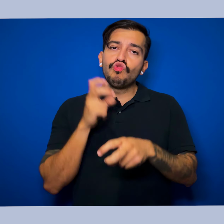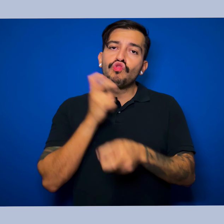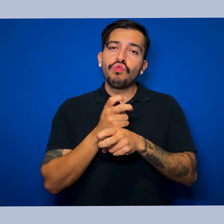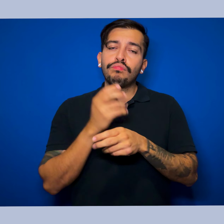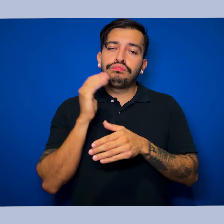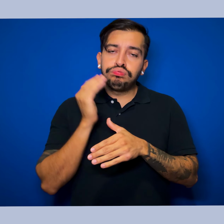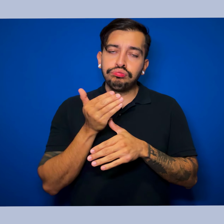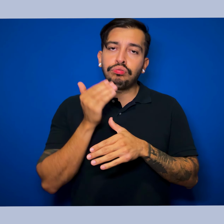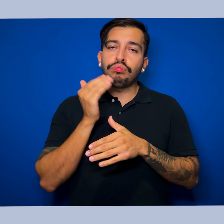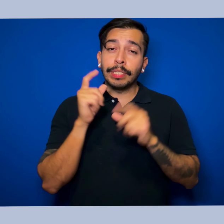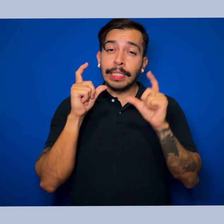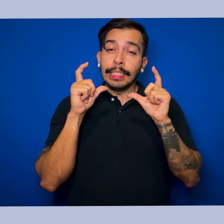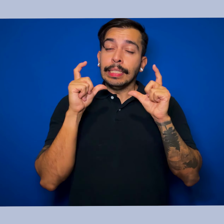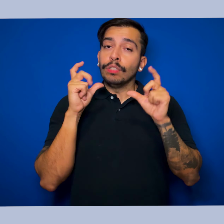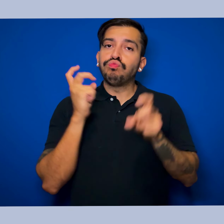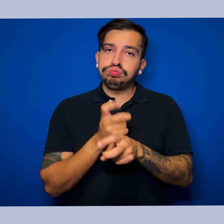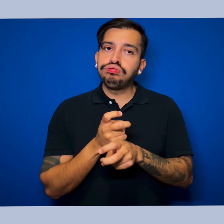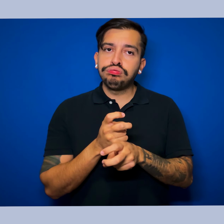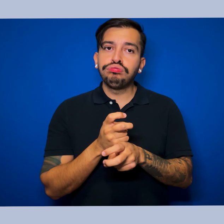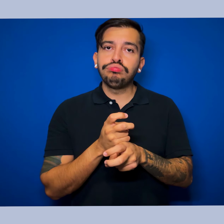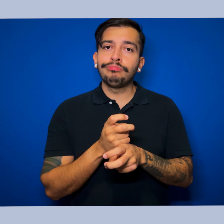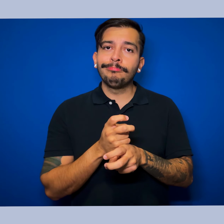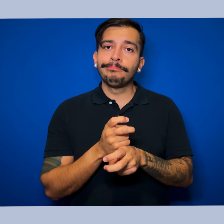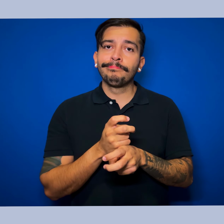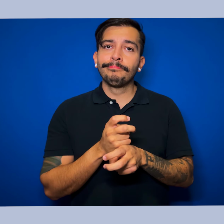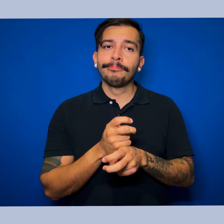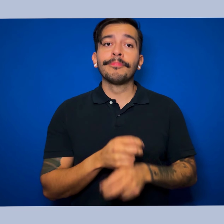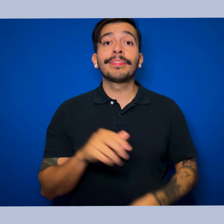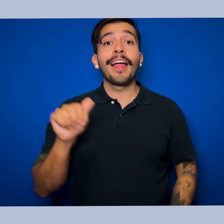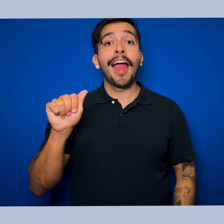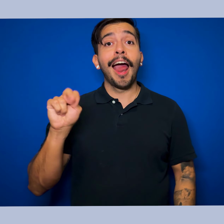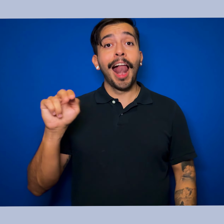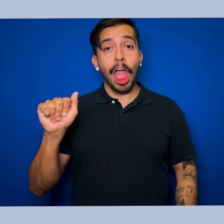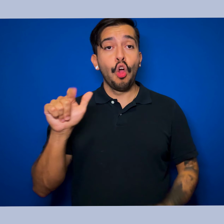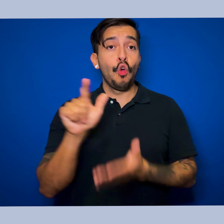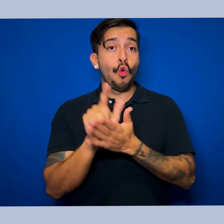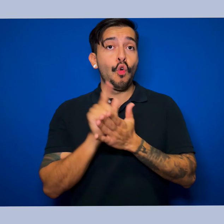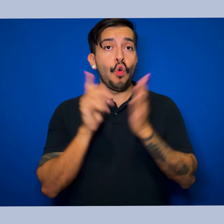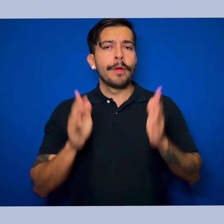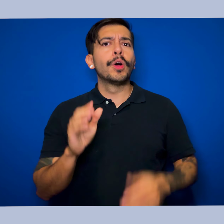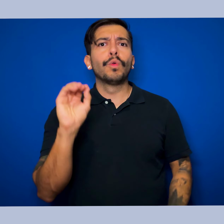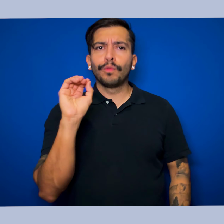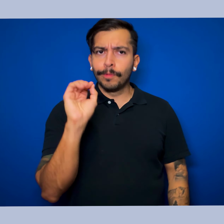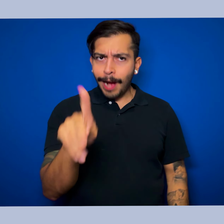it can be hard for me to stay awake. Anna, Attorney. Okay.